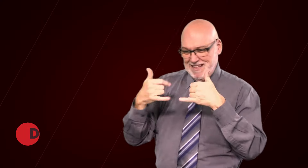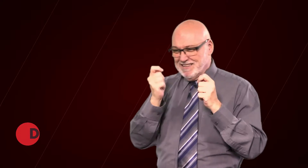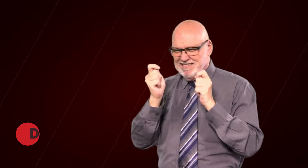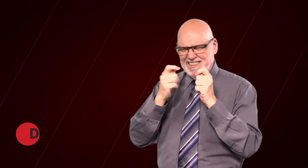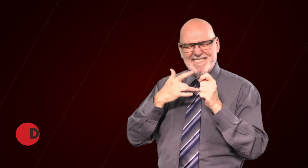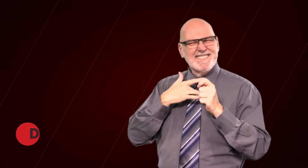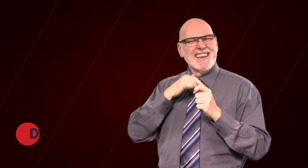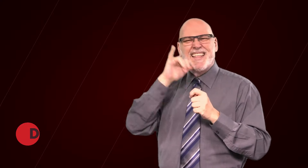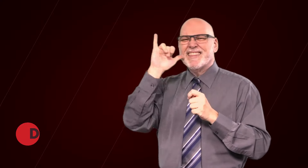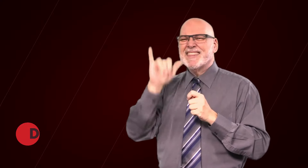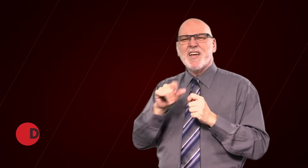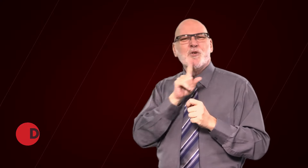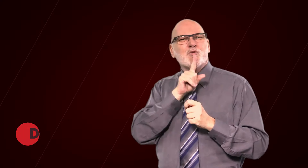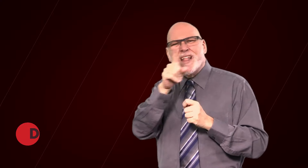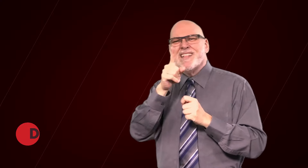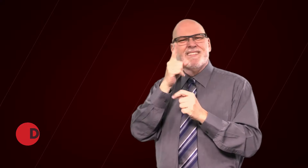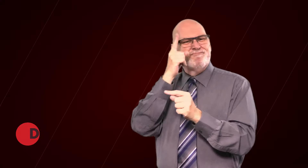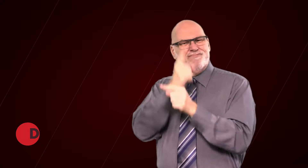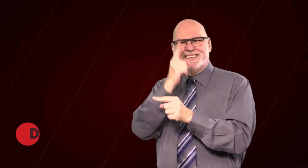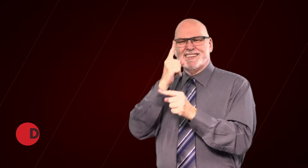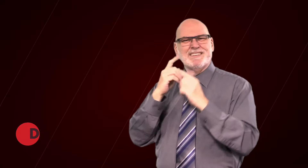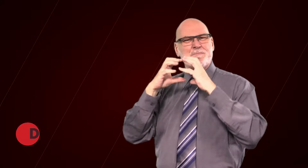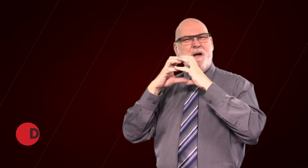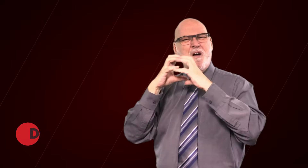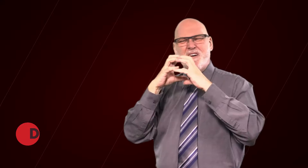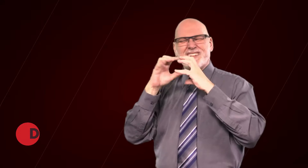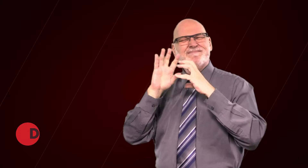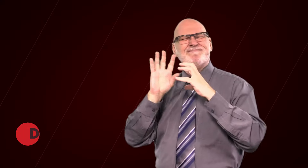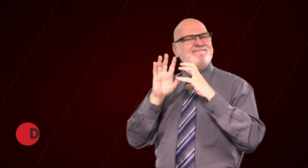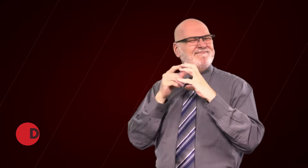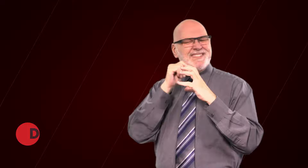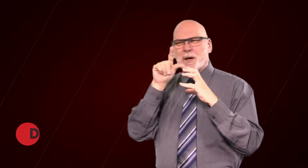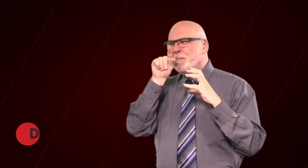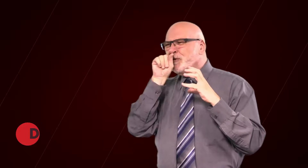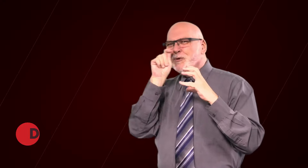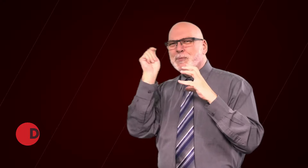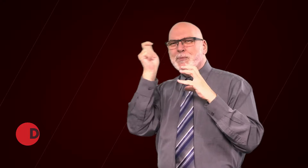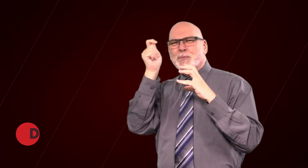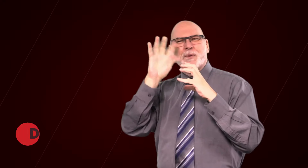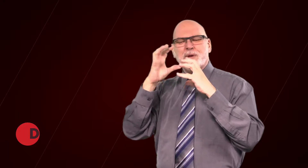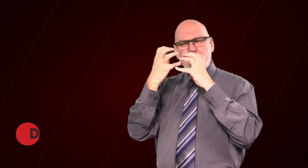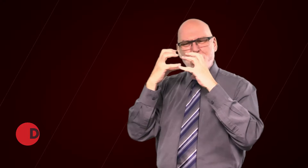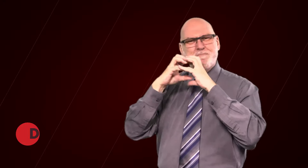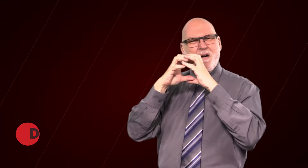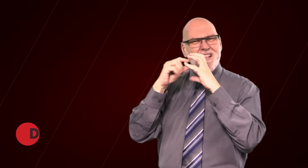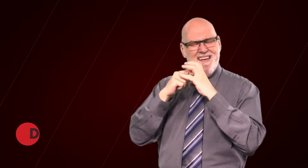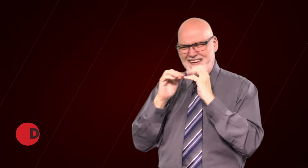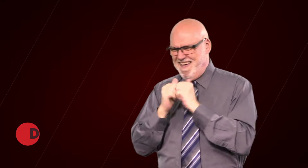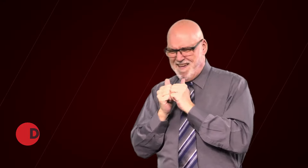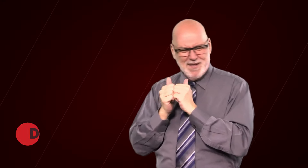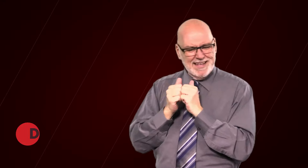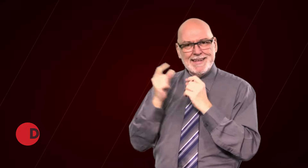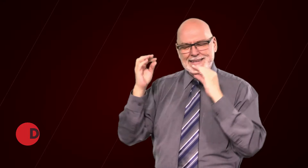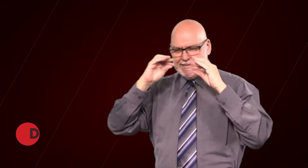game but couldn’t find the right ball. They didn't have a birdie.